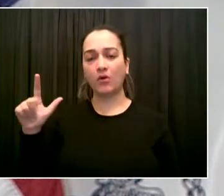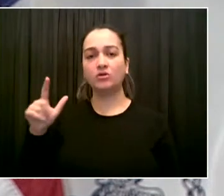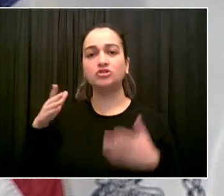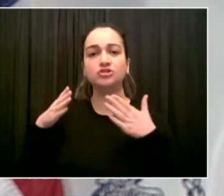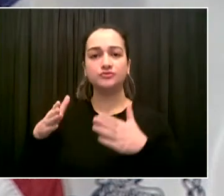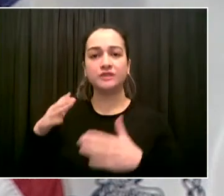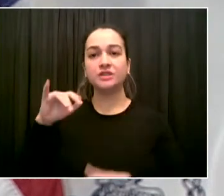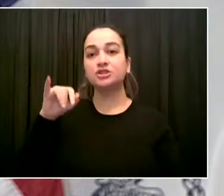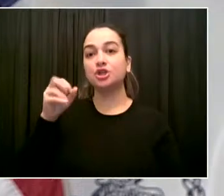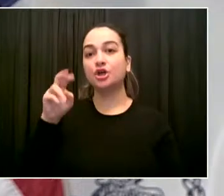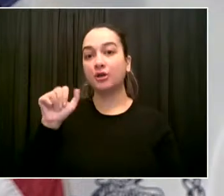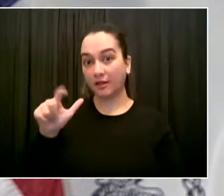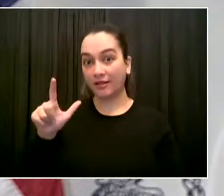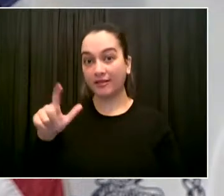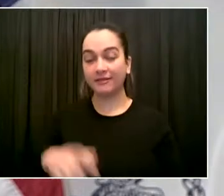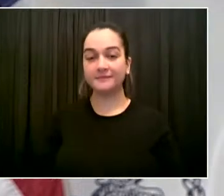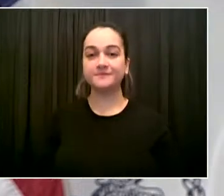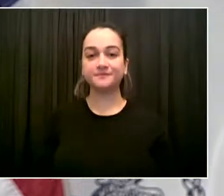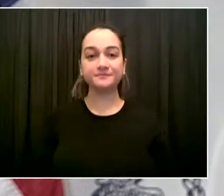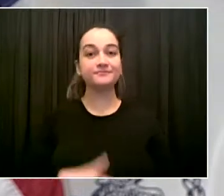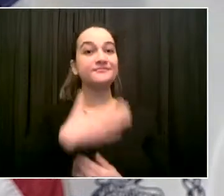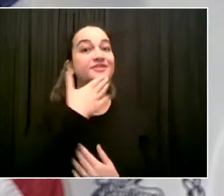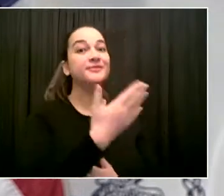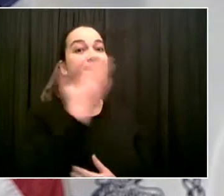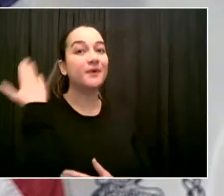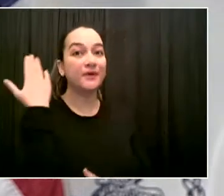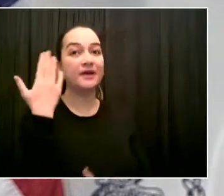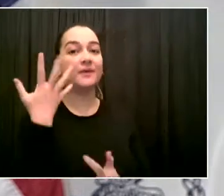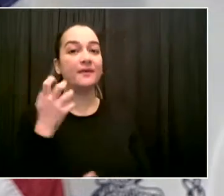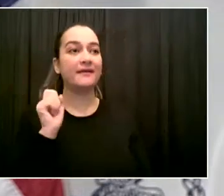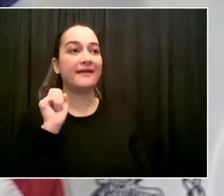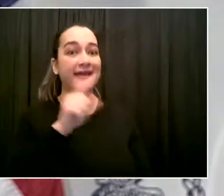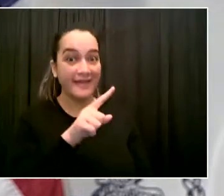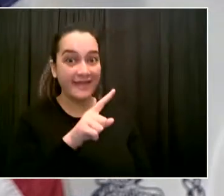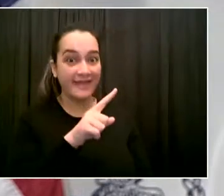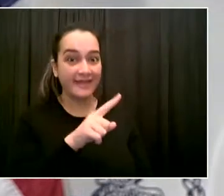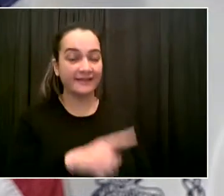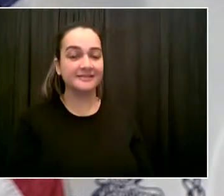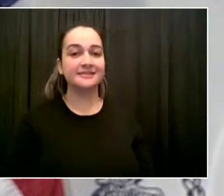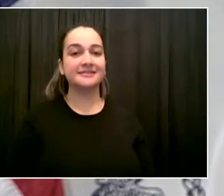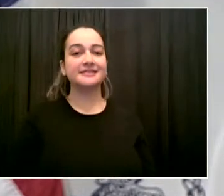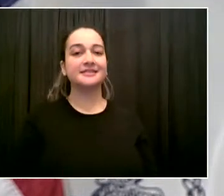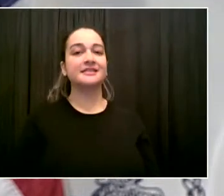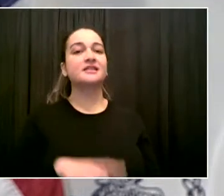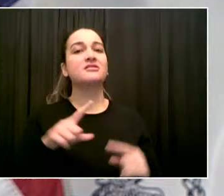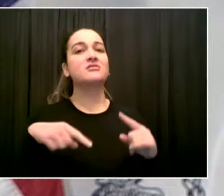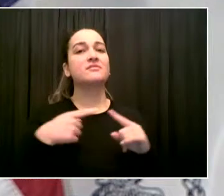MR. MAYOR. THE CITY'S